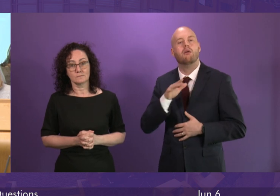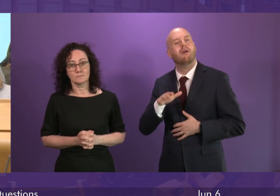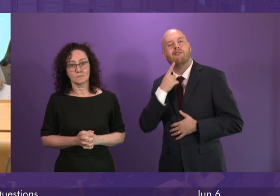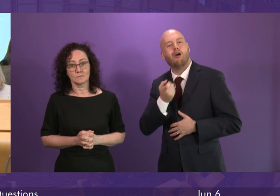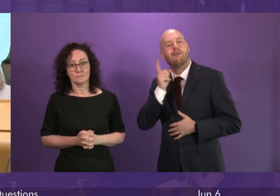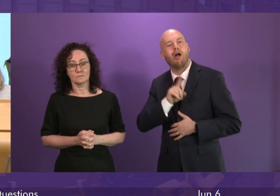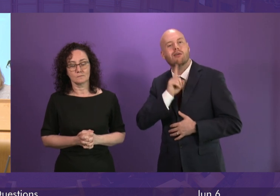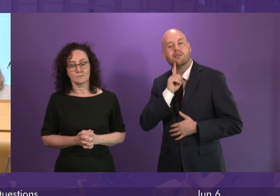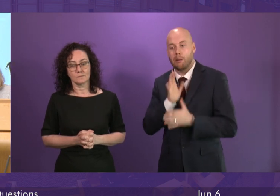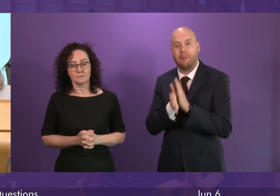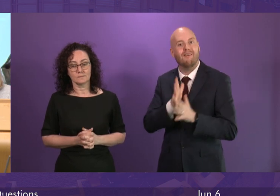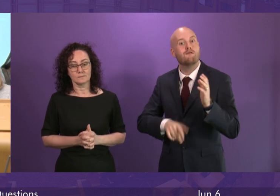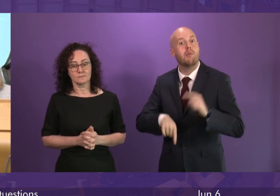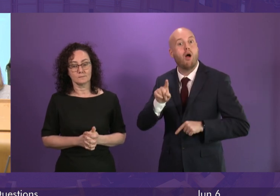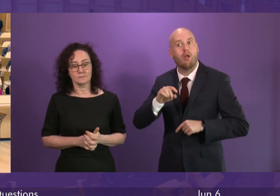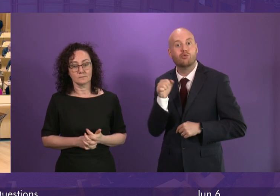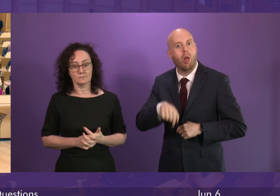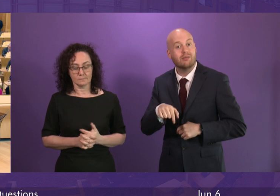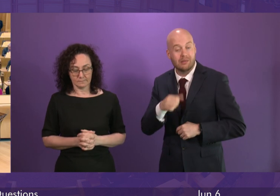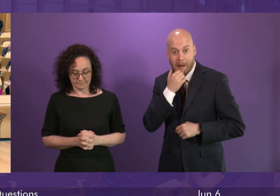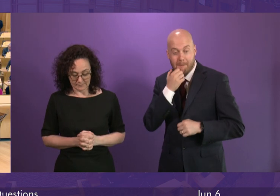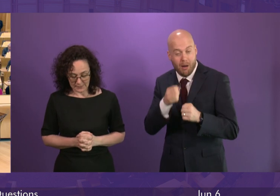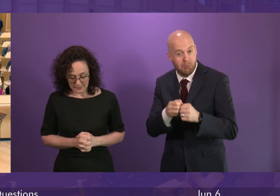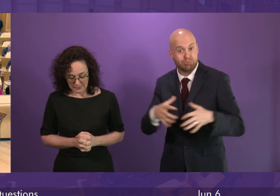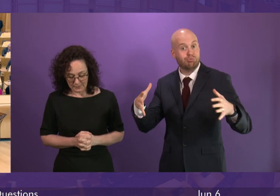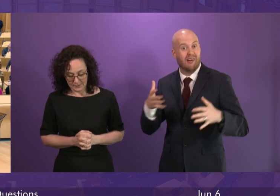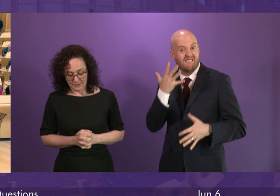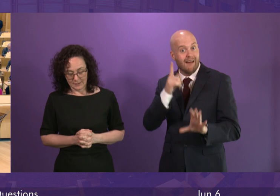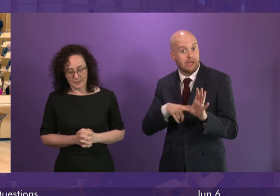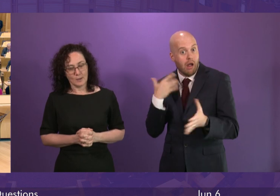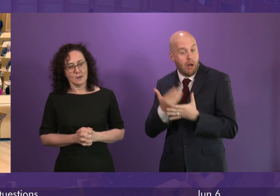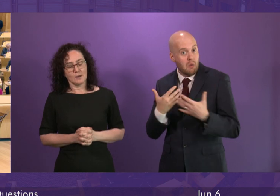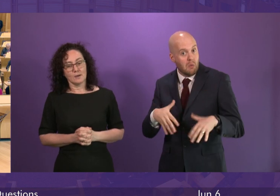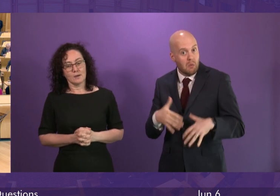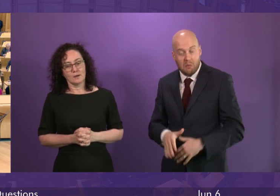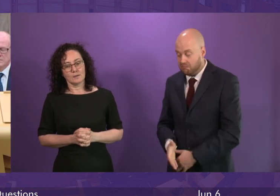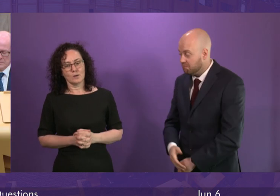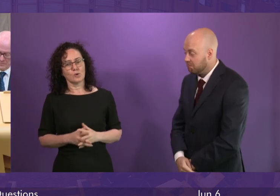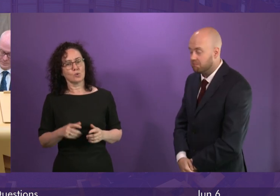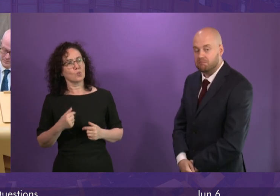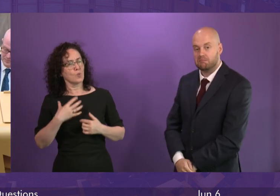doubled in the last five years. The Deputy First Minister and Cabinet Secretary for Education and Skills (John Swinney): We want to see more people taking part in physical activity,